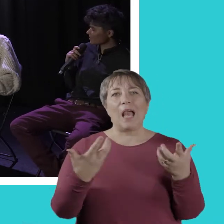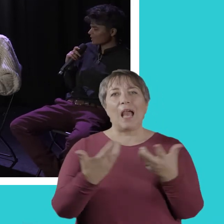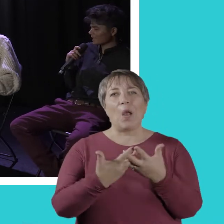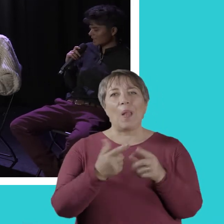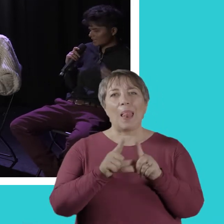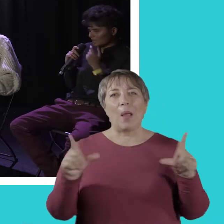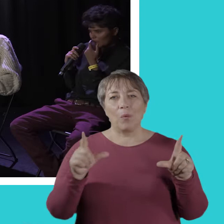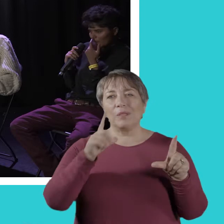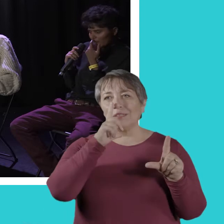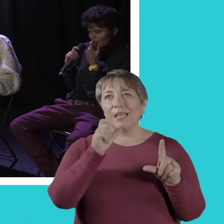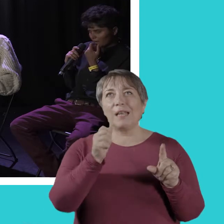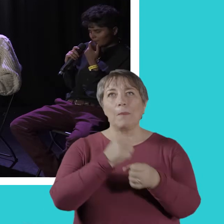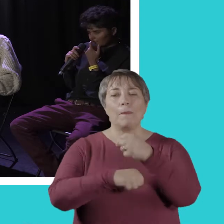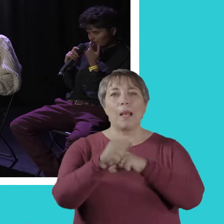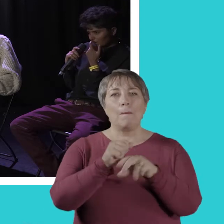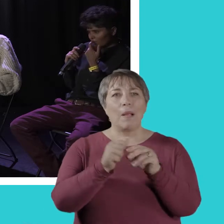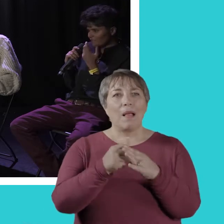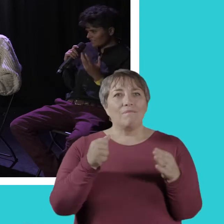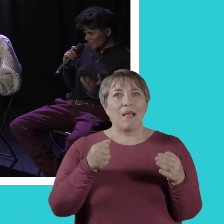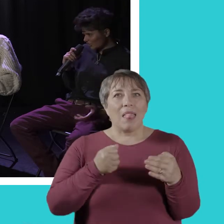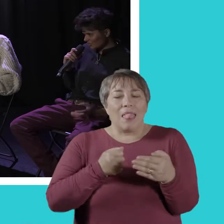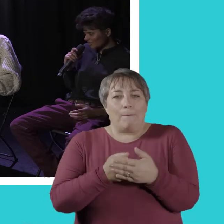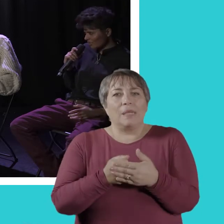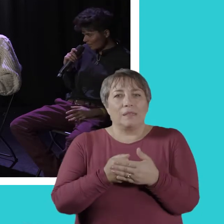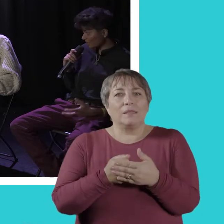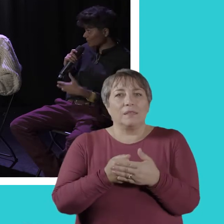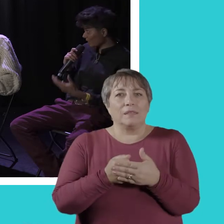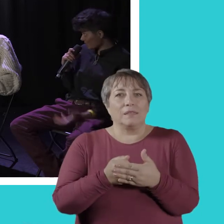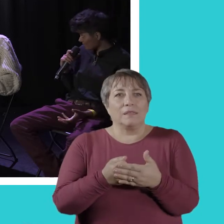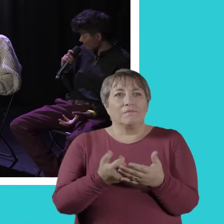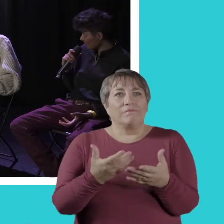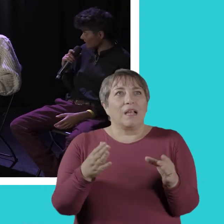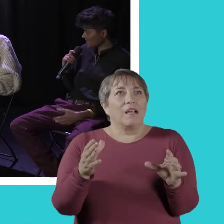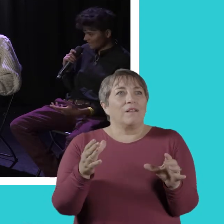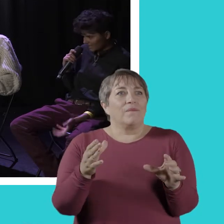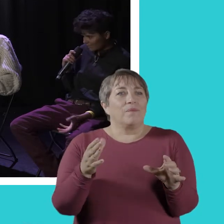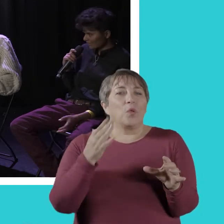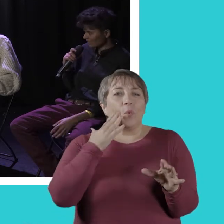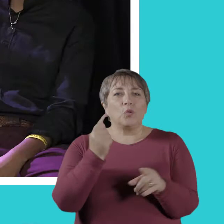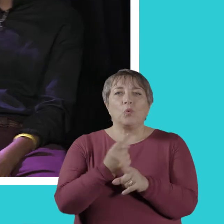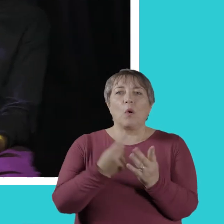something in the conversations around liberation and seeking liberation